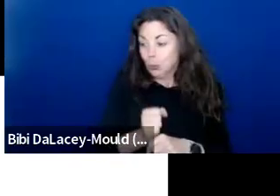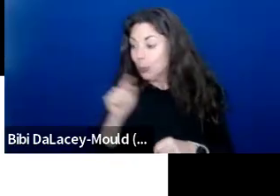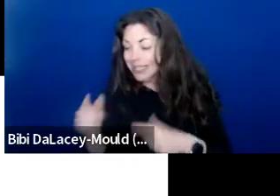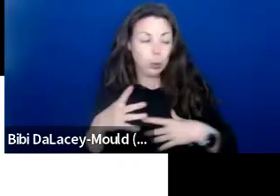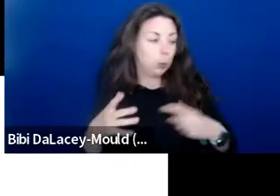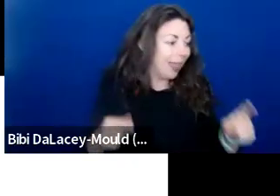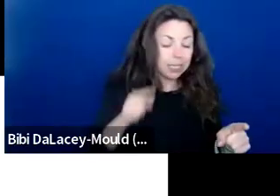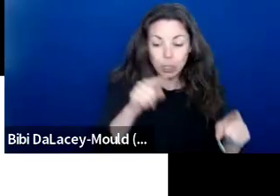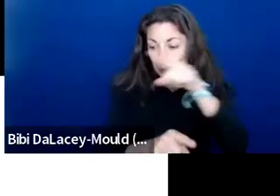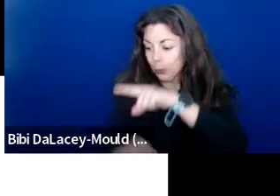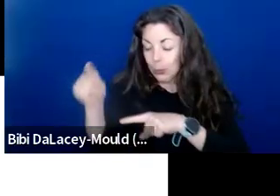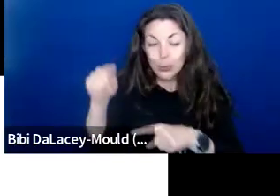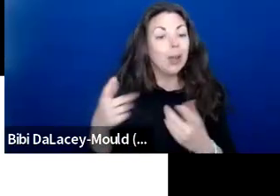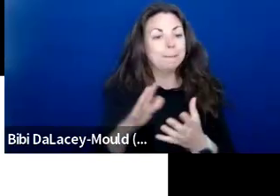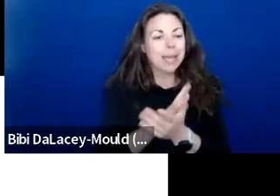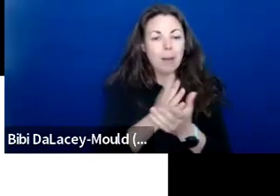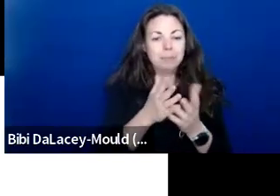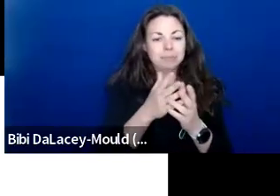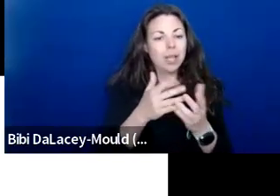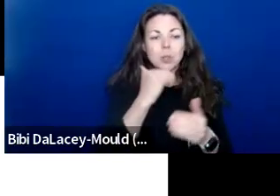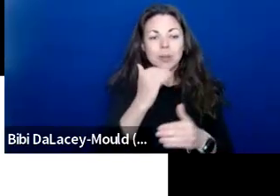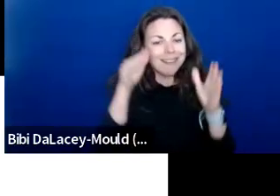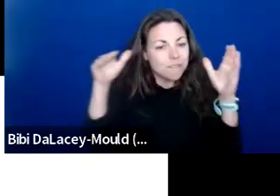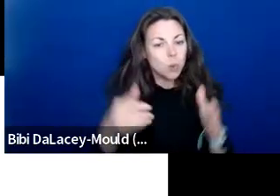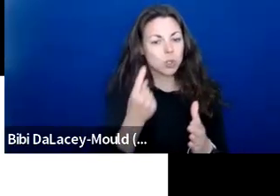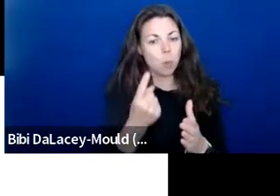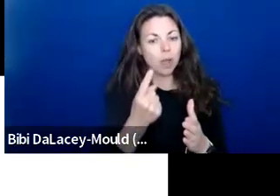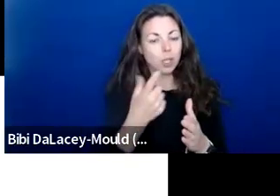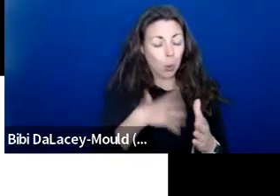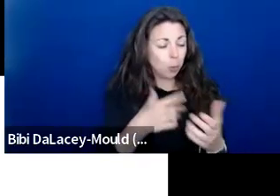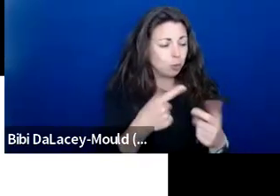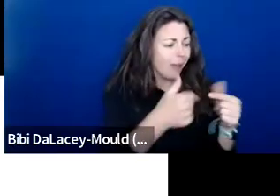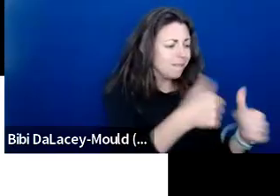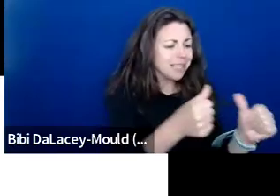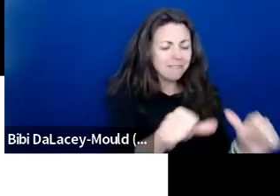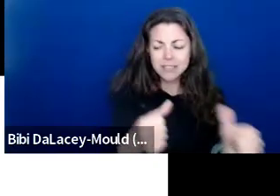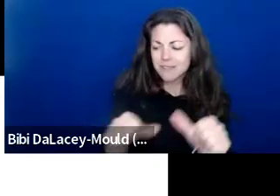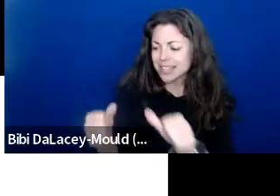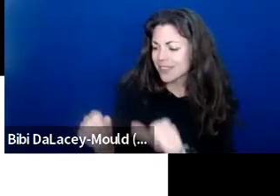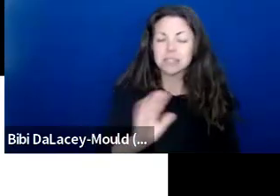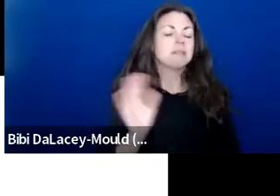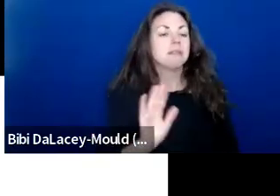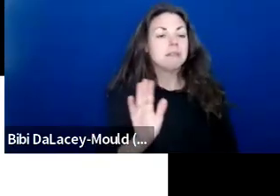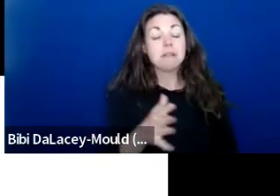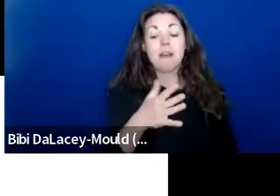spread yourself thin and try and fix as many things as you can. However, I've learned from experience